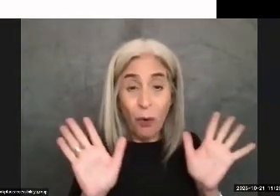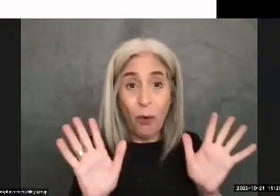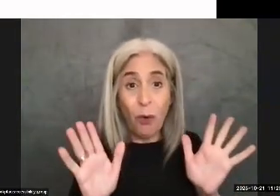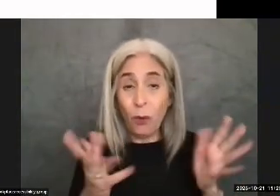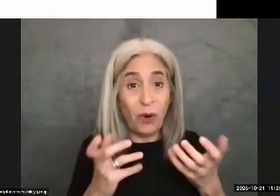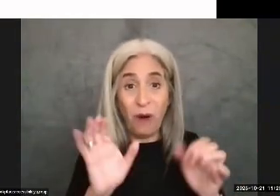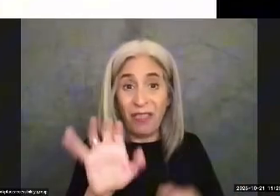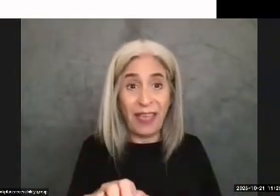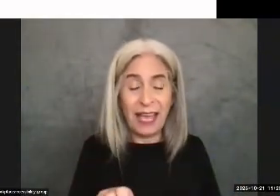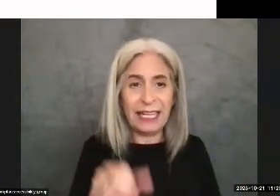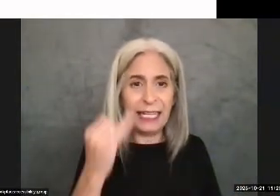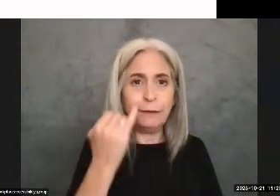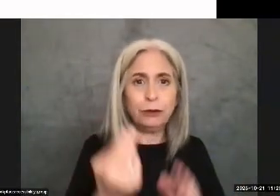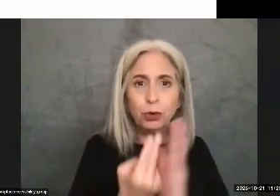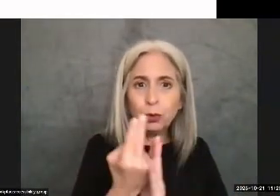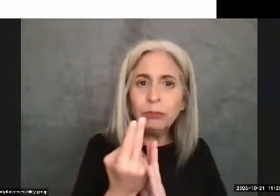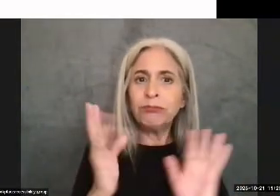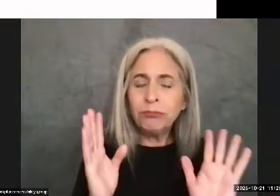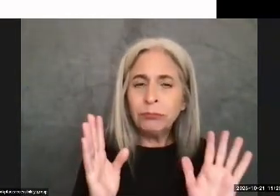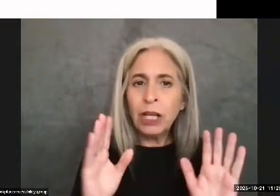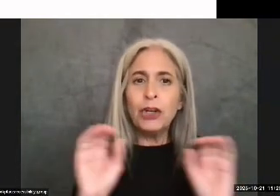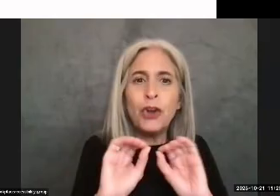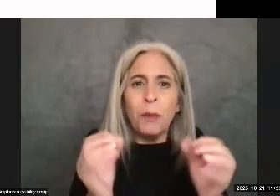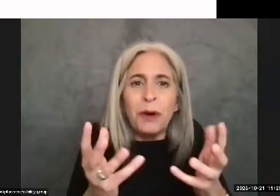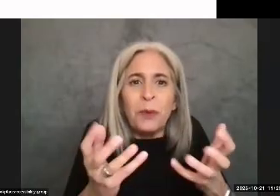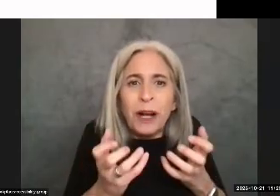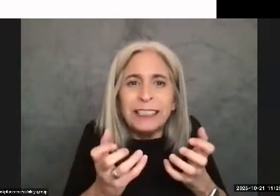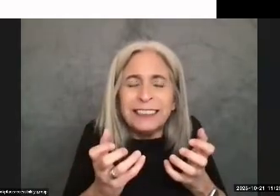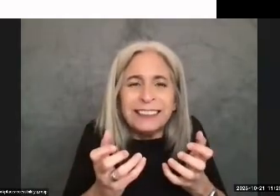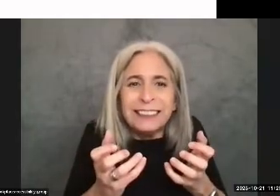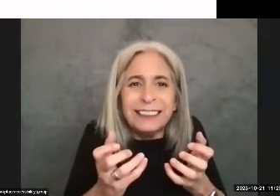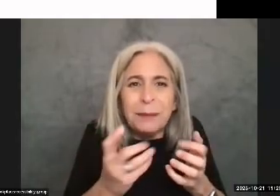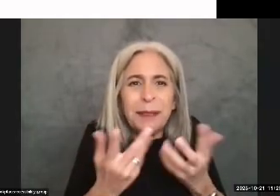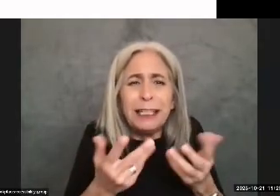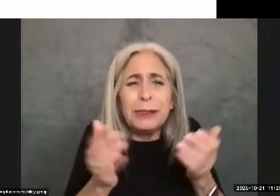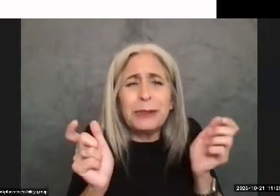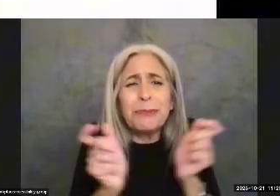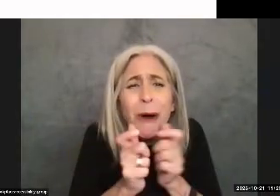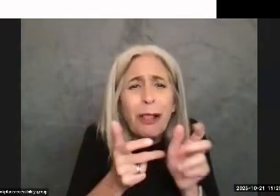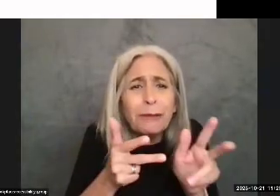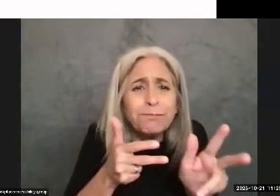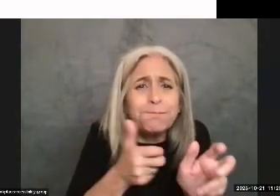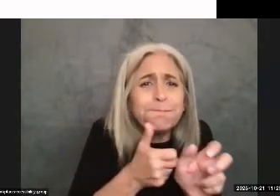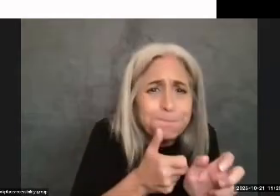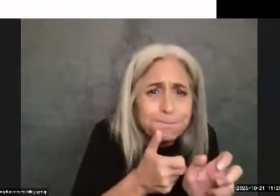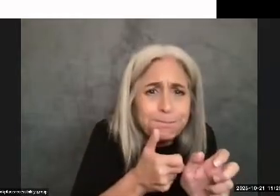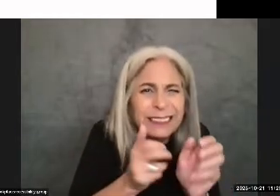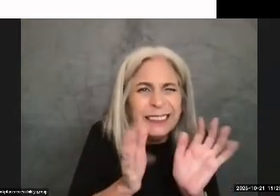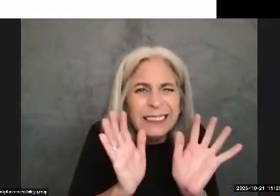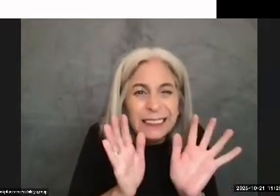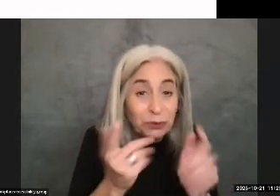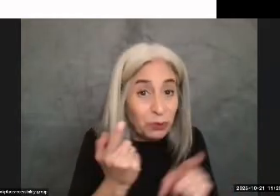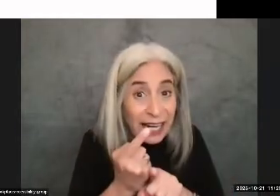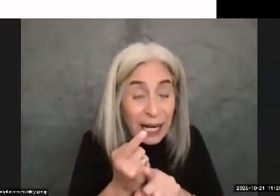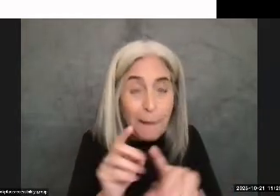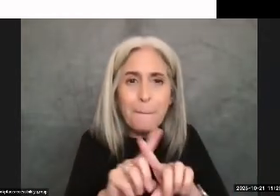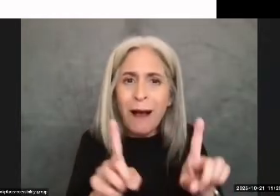Kathleen DeForest: I mean, if we're being truly… Kathleen DeForest: honest, nobody really wants to be in a fender bender, right?